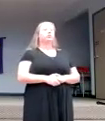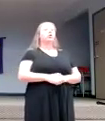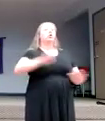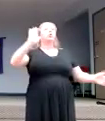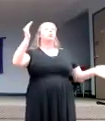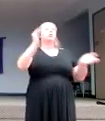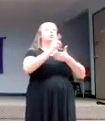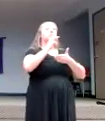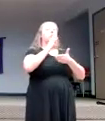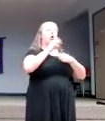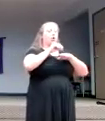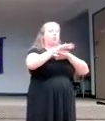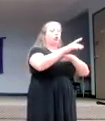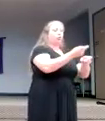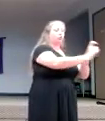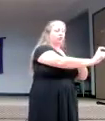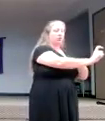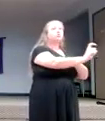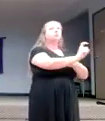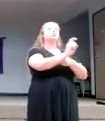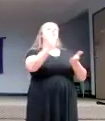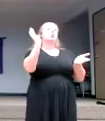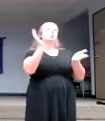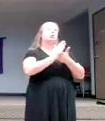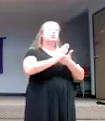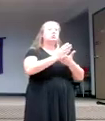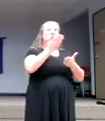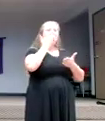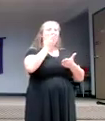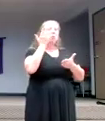pollution in general. Reduce septic odors. Increase your property value now that you're on the